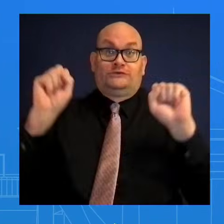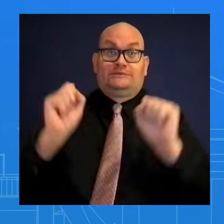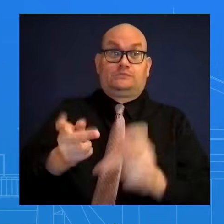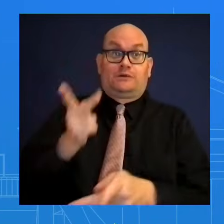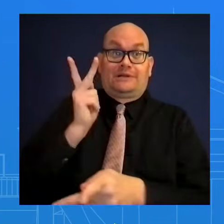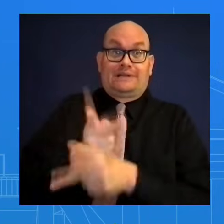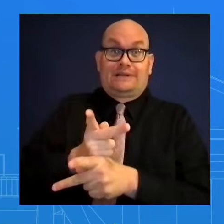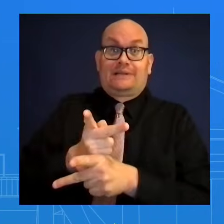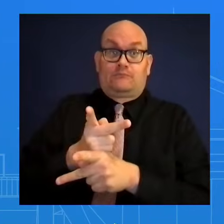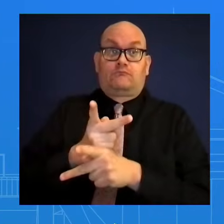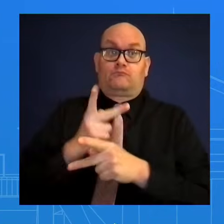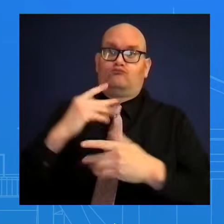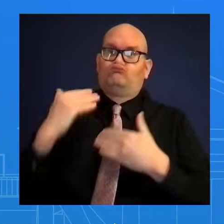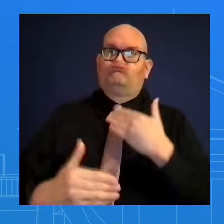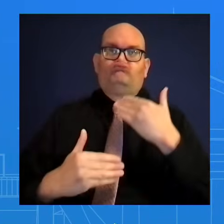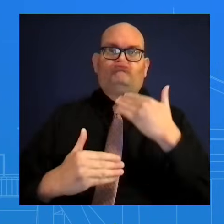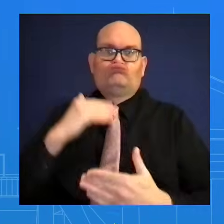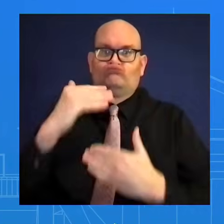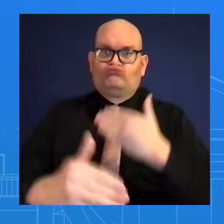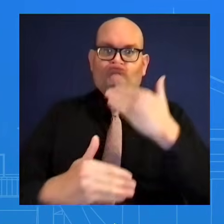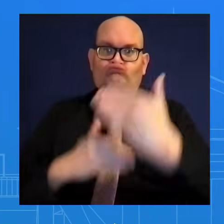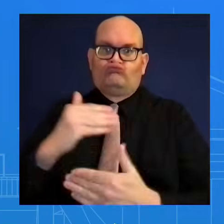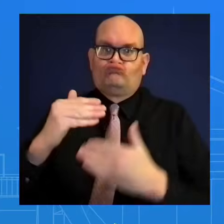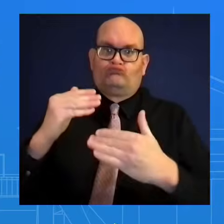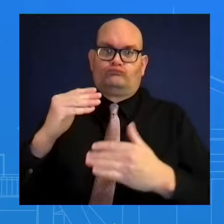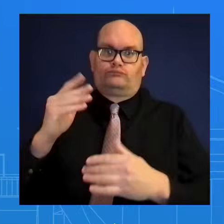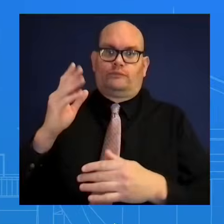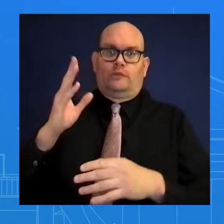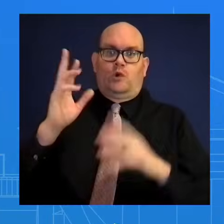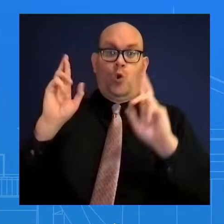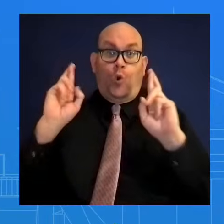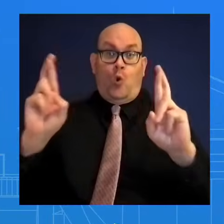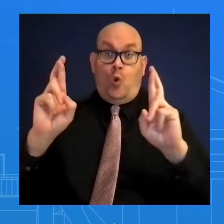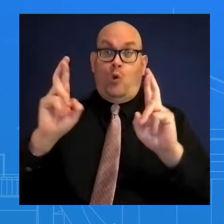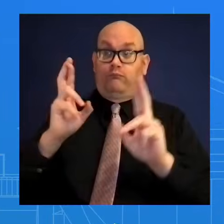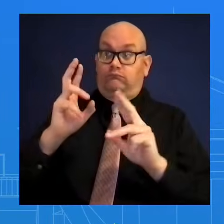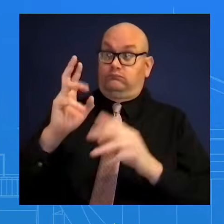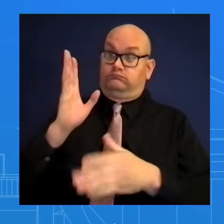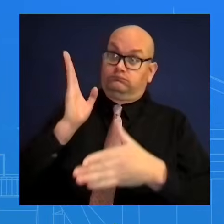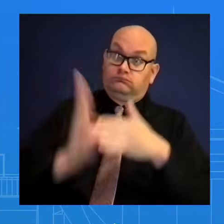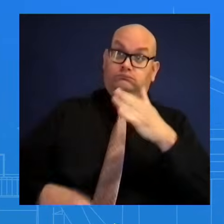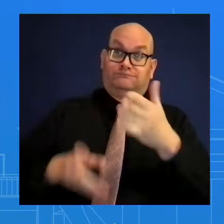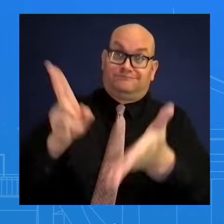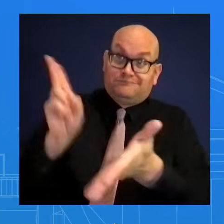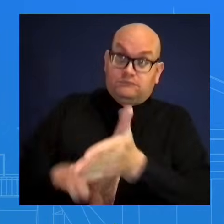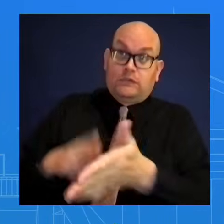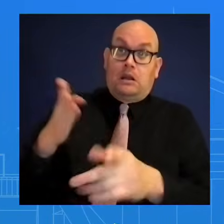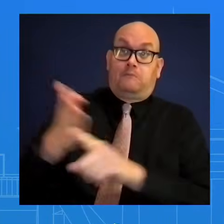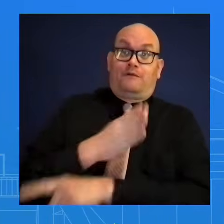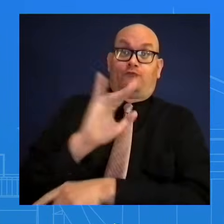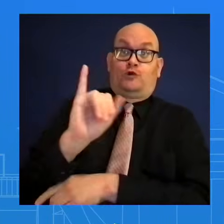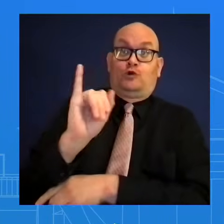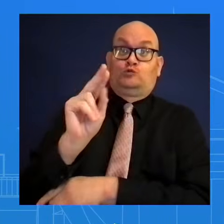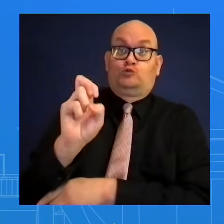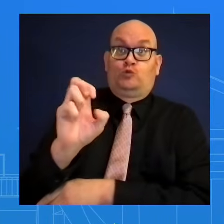And the President wants to get this done before June 1st. The Press: And lastly, a follow-up on this, though: Did the White House do a compare-and-contrast to yesterday,